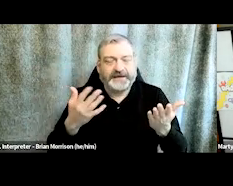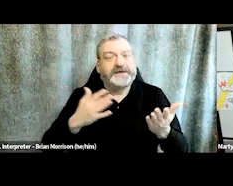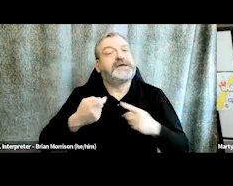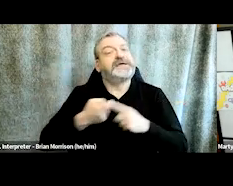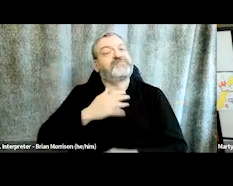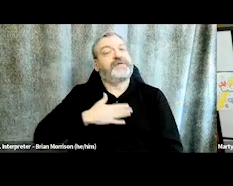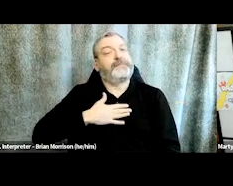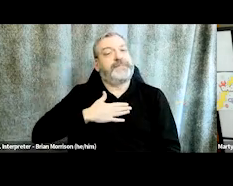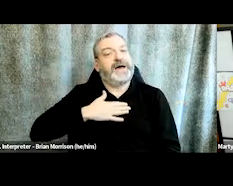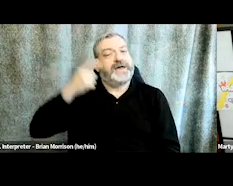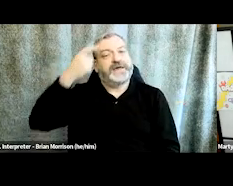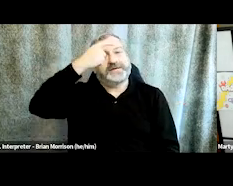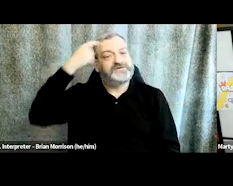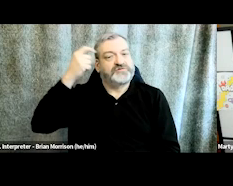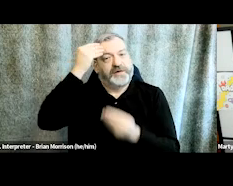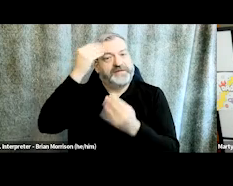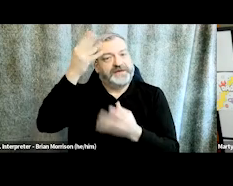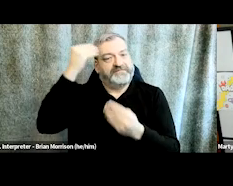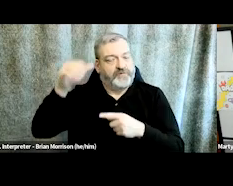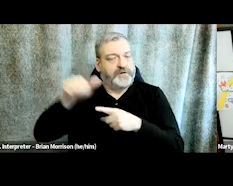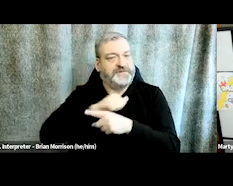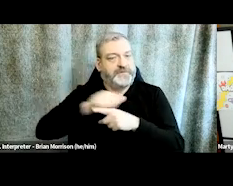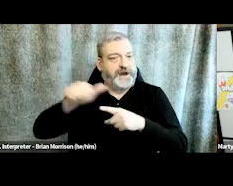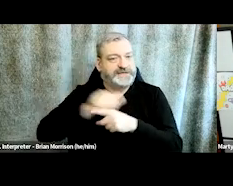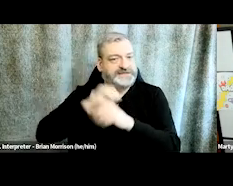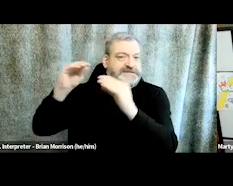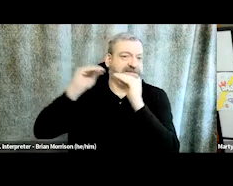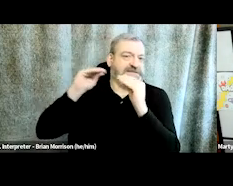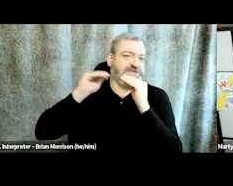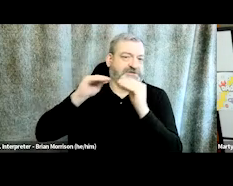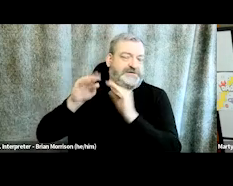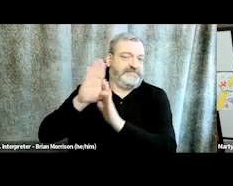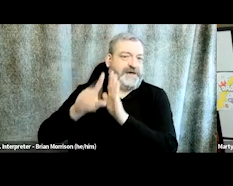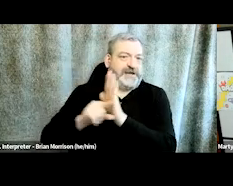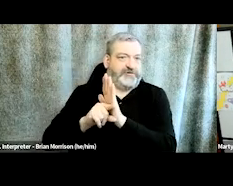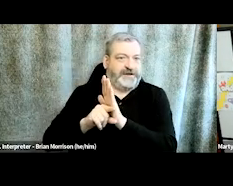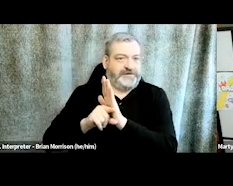education and practice previously, where there's a saying hurt people,